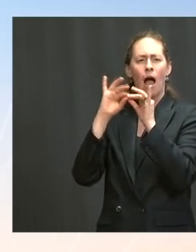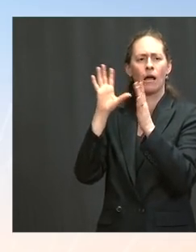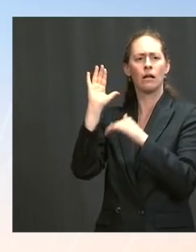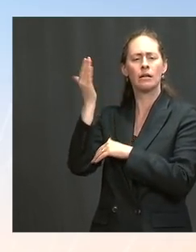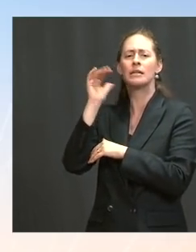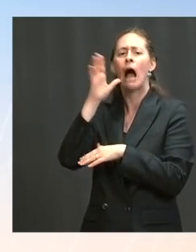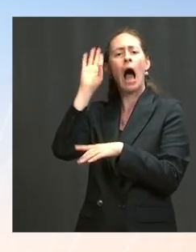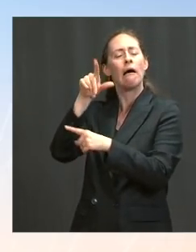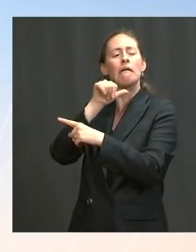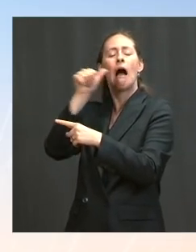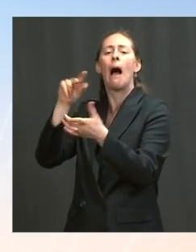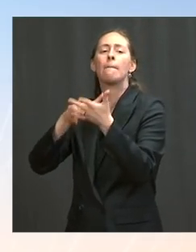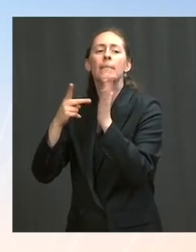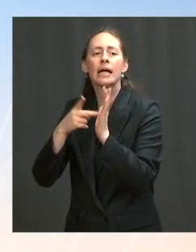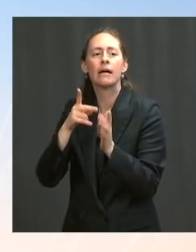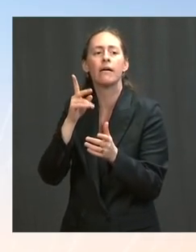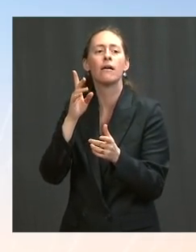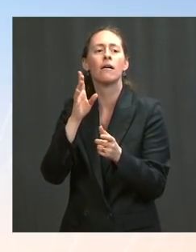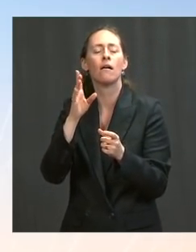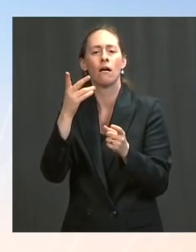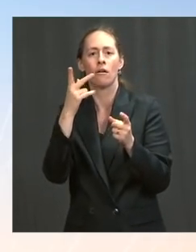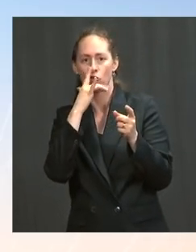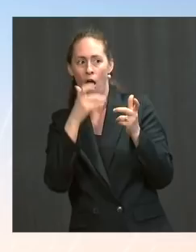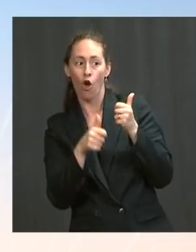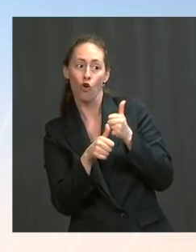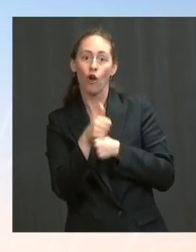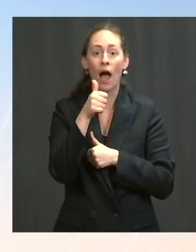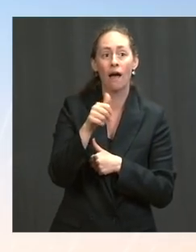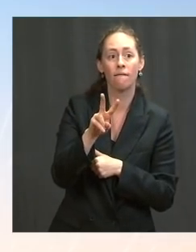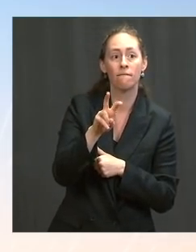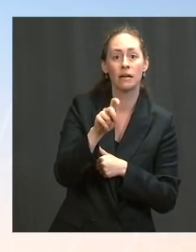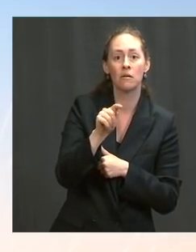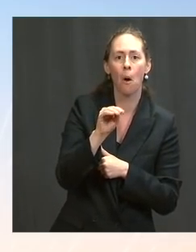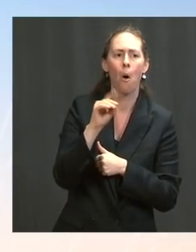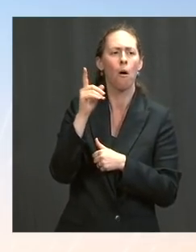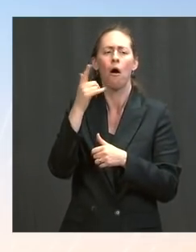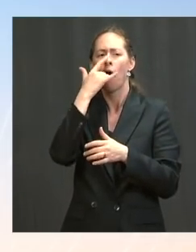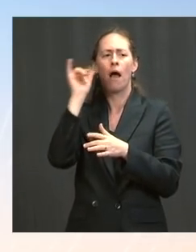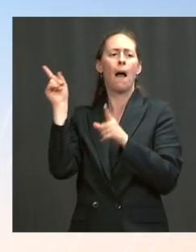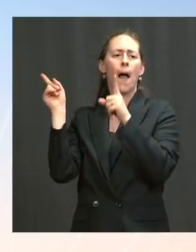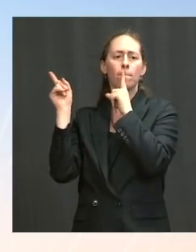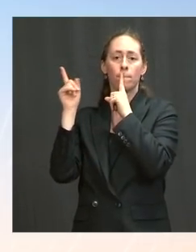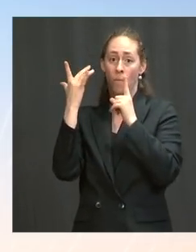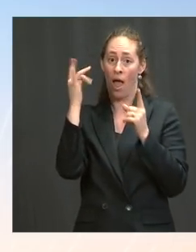to issue a veto threat. He said, "If they don't come" the two bills, together -- "…I'm not signing. Real simple."